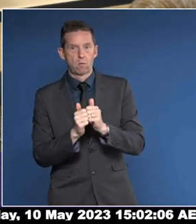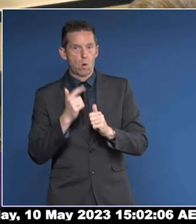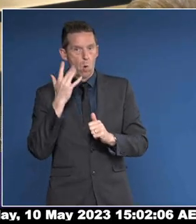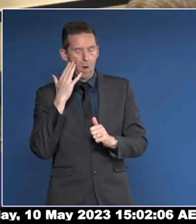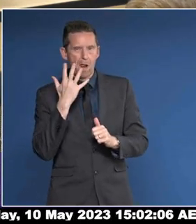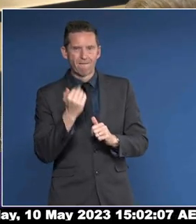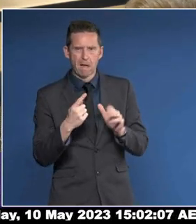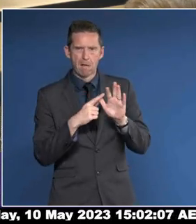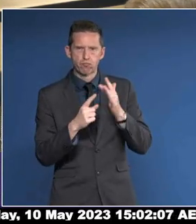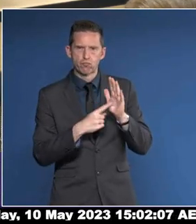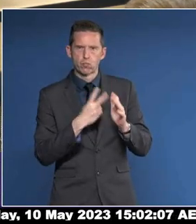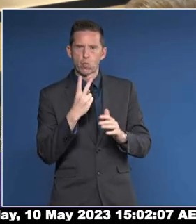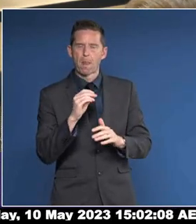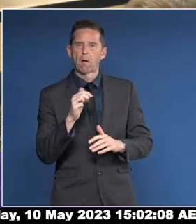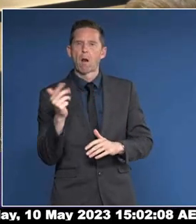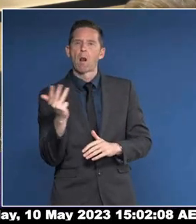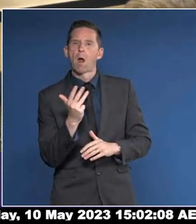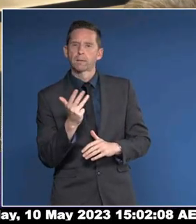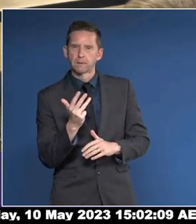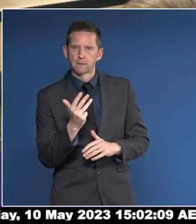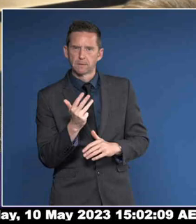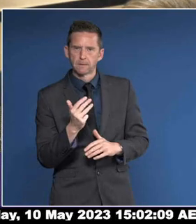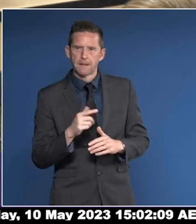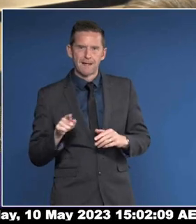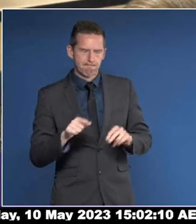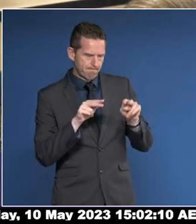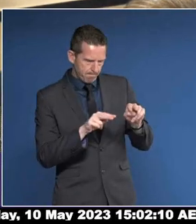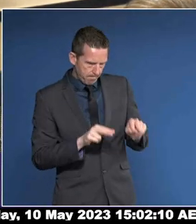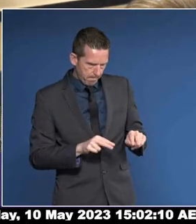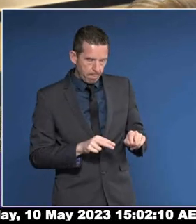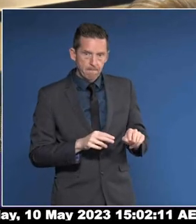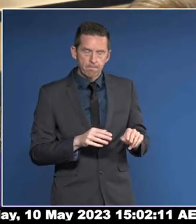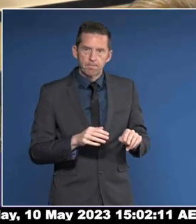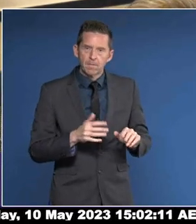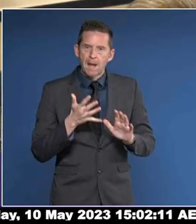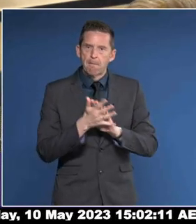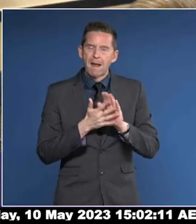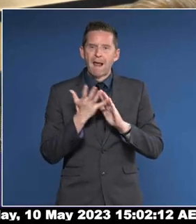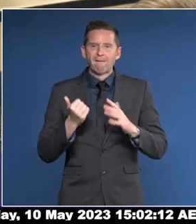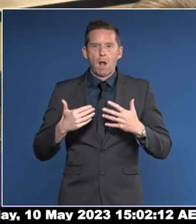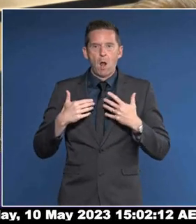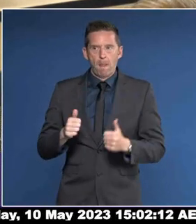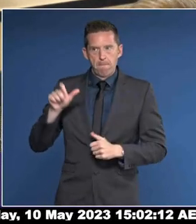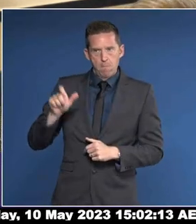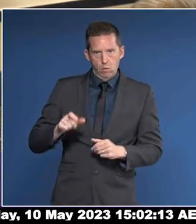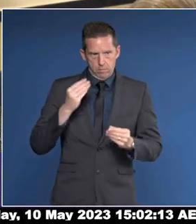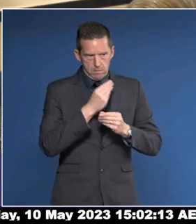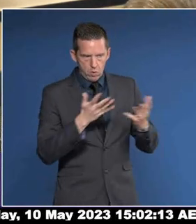2019.' And so there was a health participant informing parties of relevant medical matters